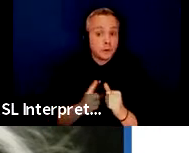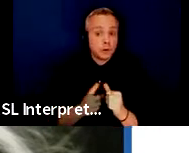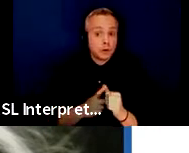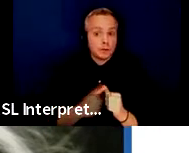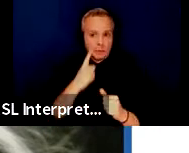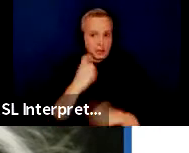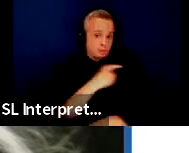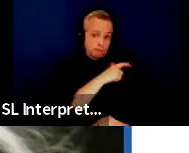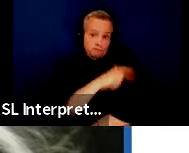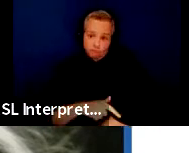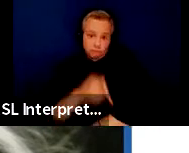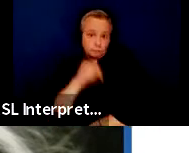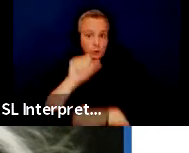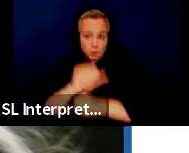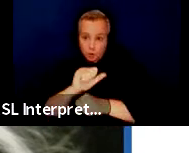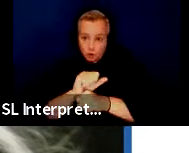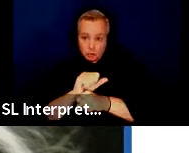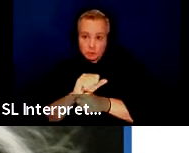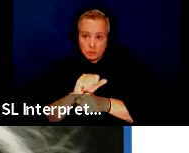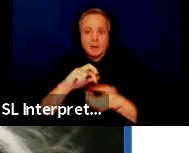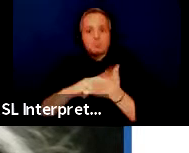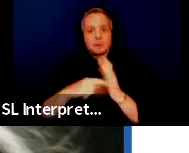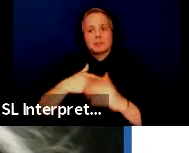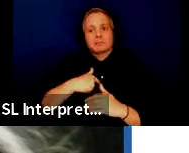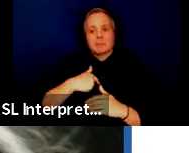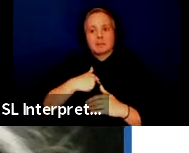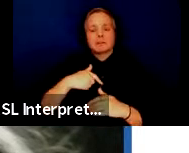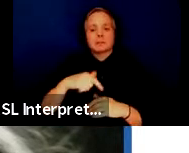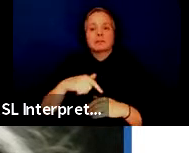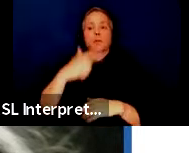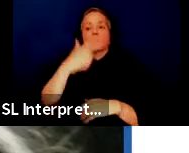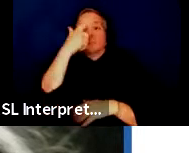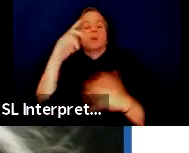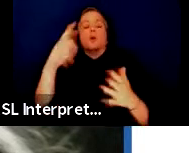WORK, I'M A PARAPLEGIC OR, SORRY, BECAUSE MY ARMS DO WORK,